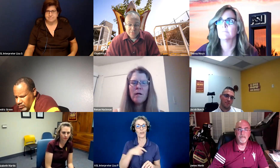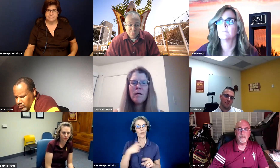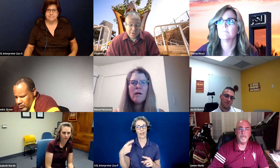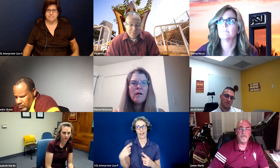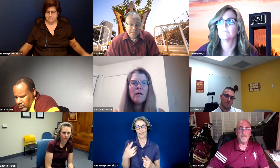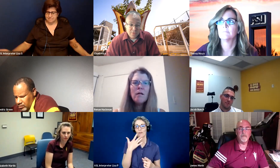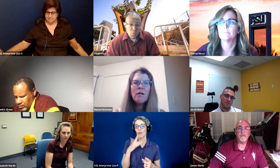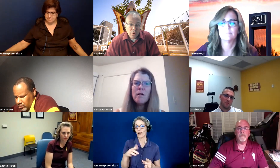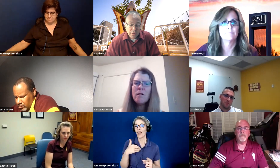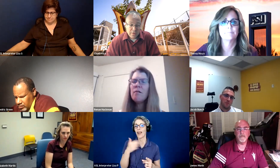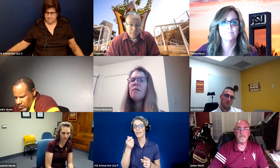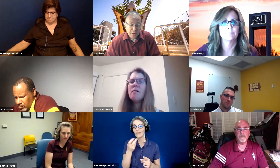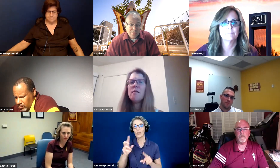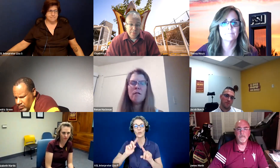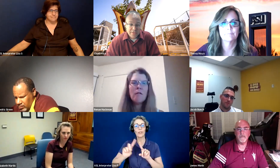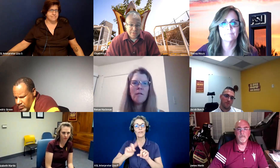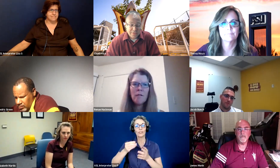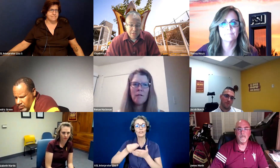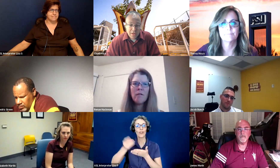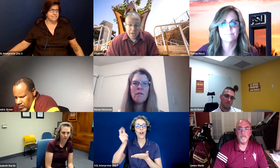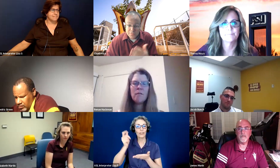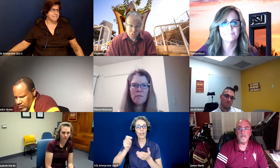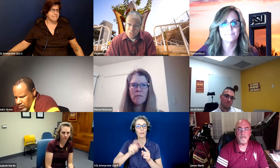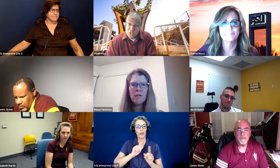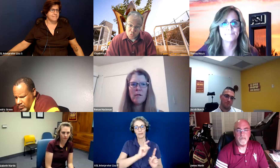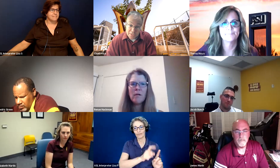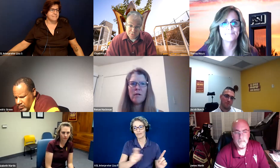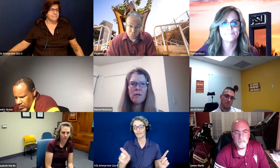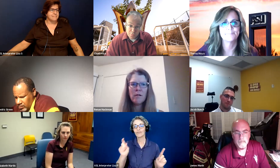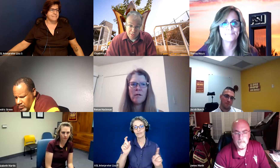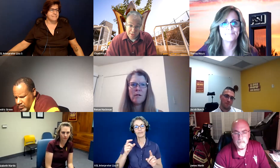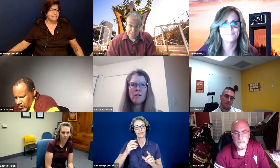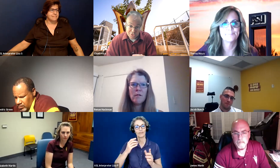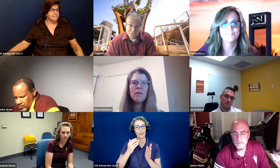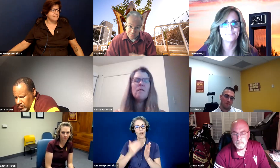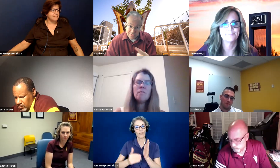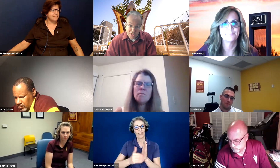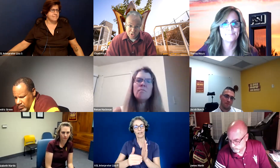that we've been able to award on a regular basis. Students do need to apply each year